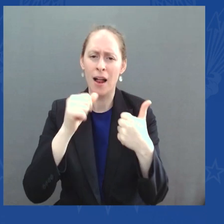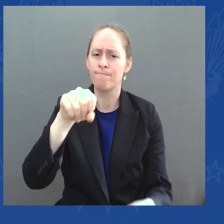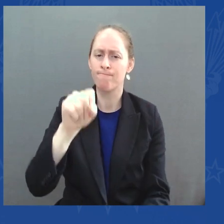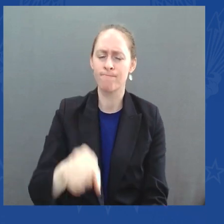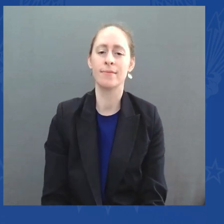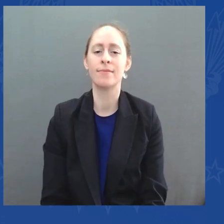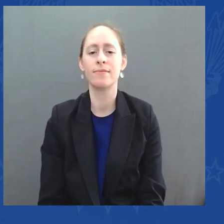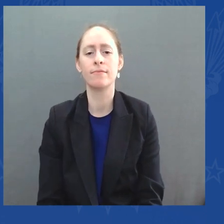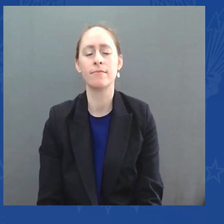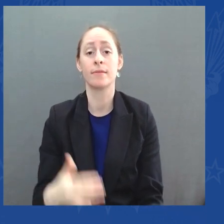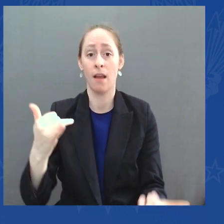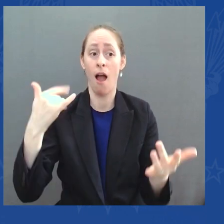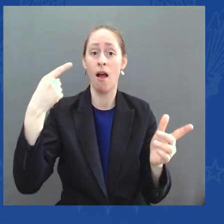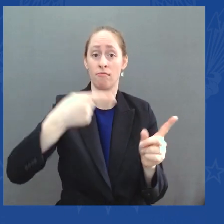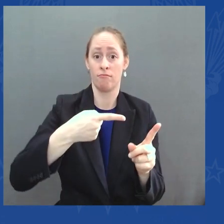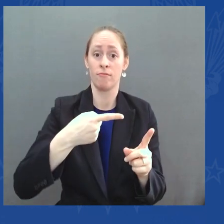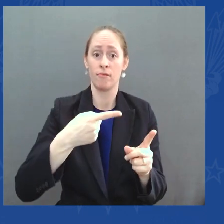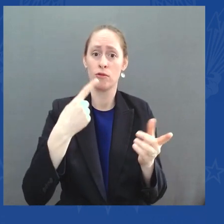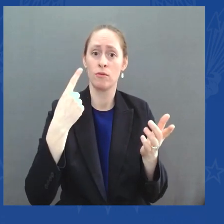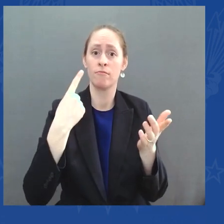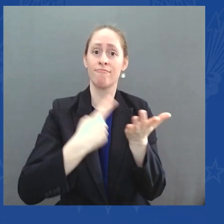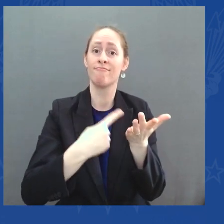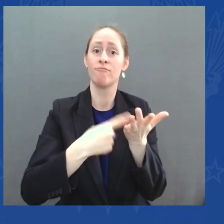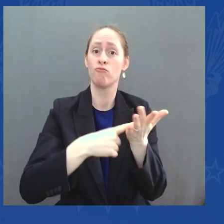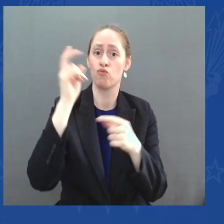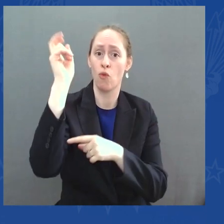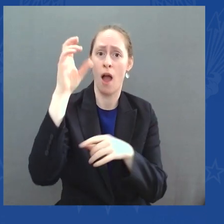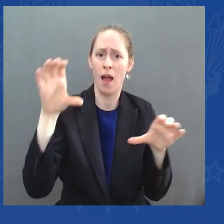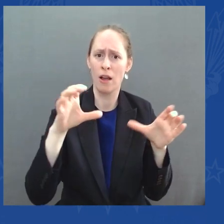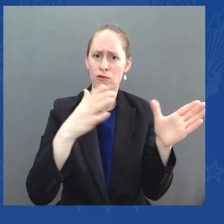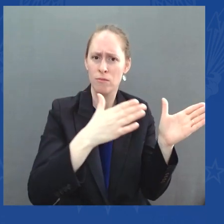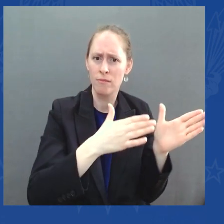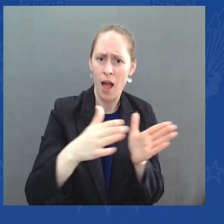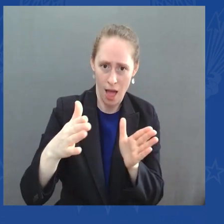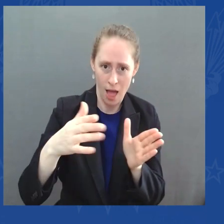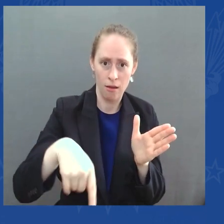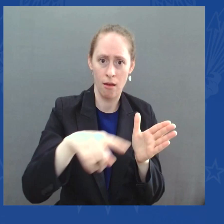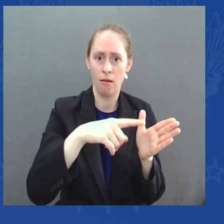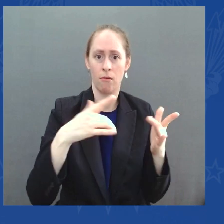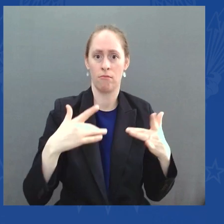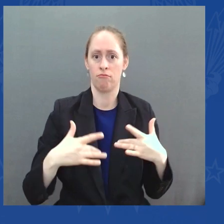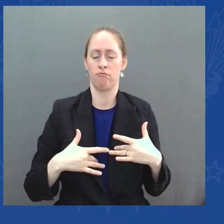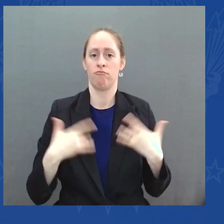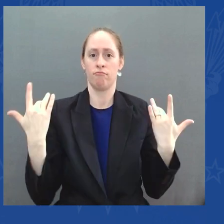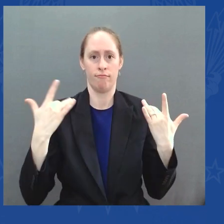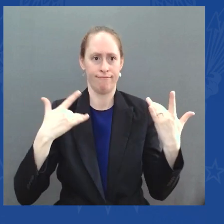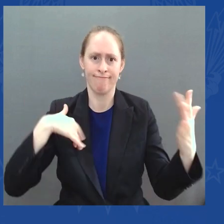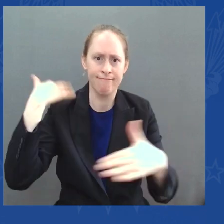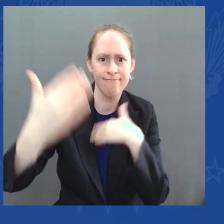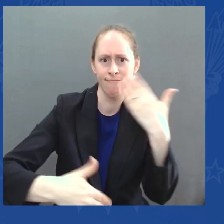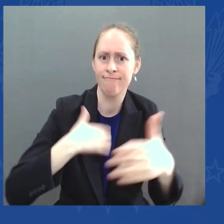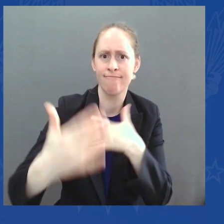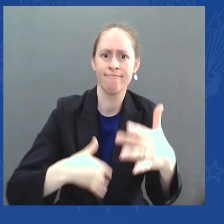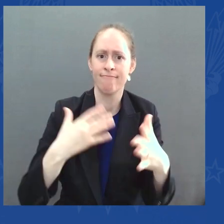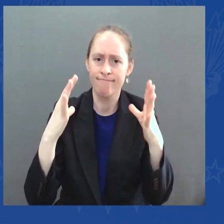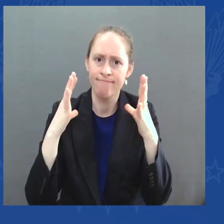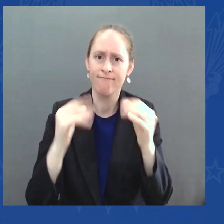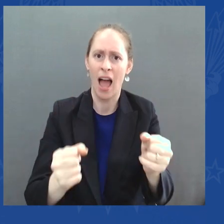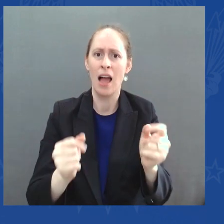to get these actions off the ground, so I'm pleased to provide an update. In order to create deby free pathways into the career for more people,